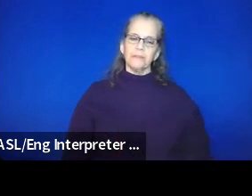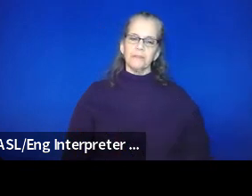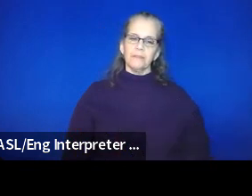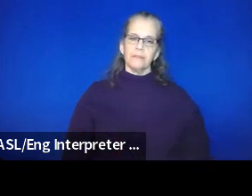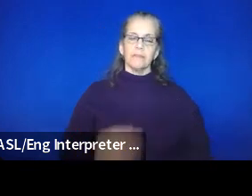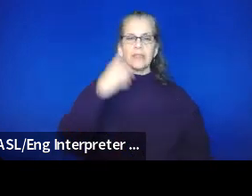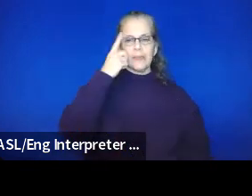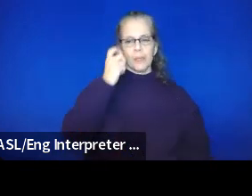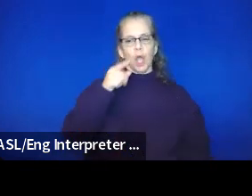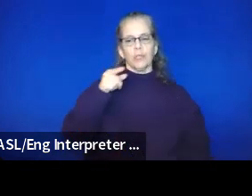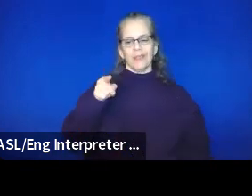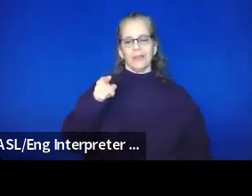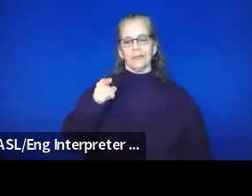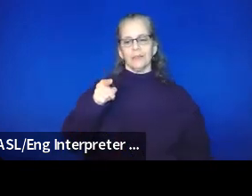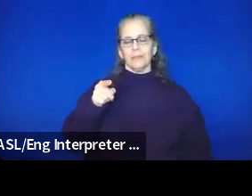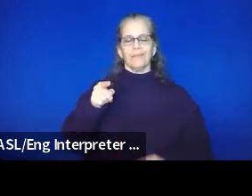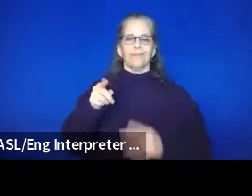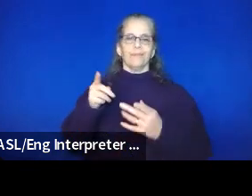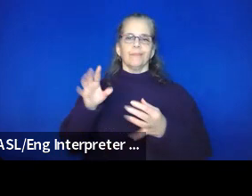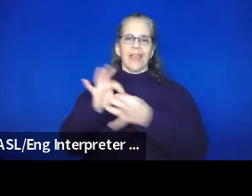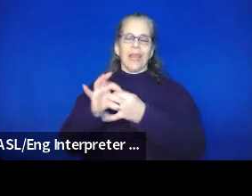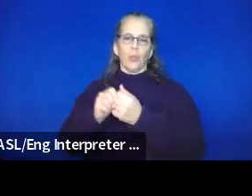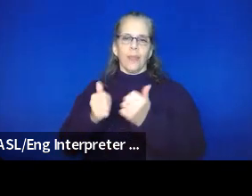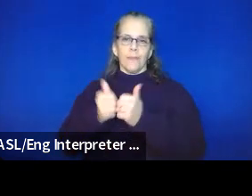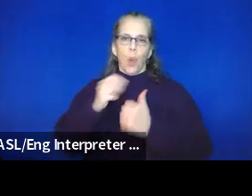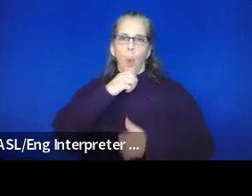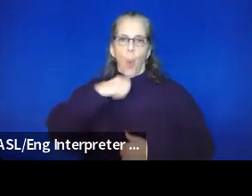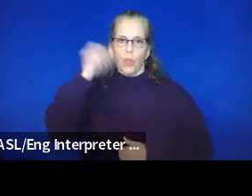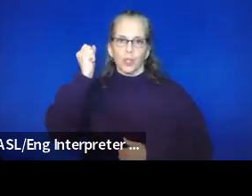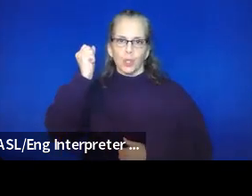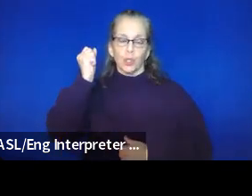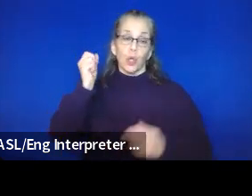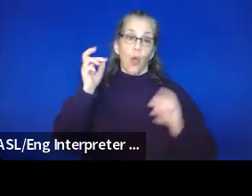population. You don't start getting hopefully don't start getting cognitive decline until